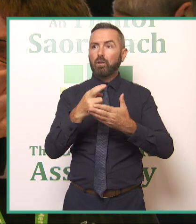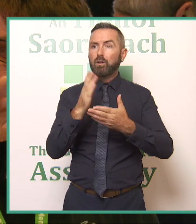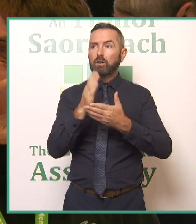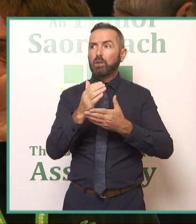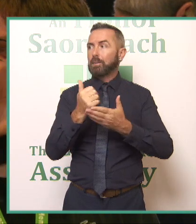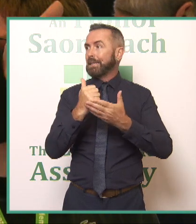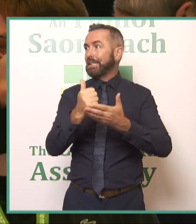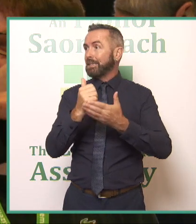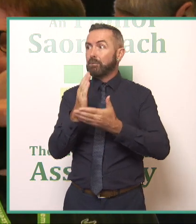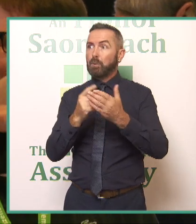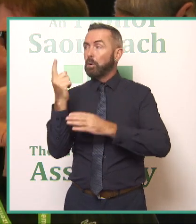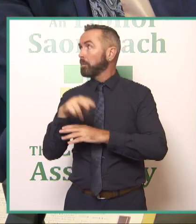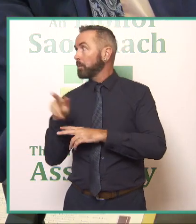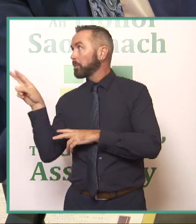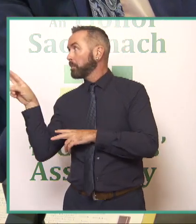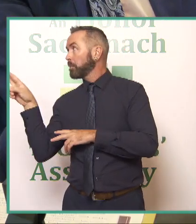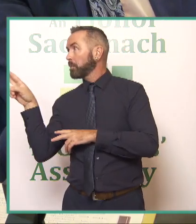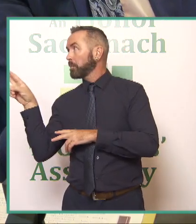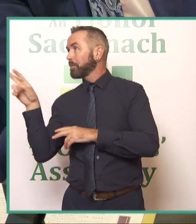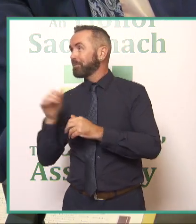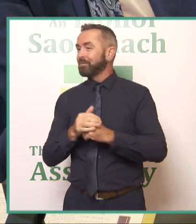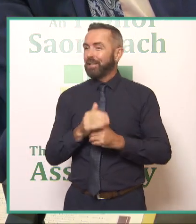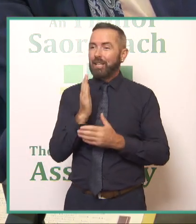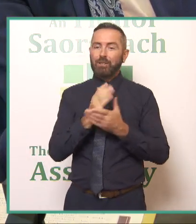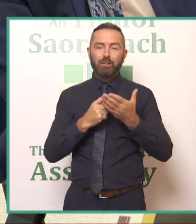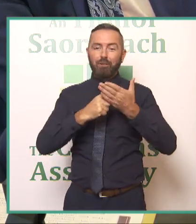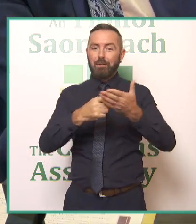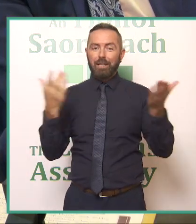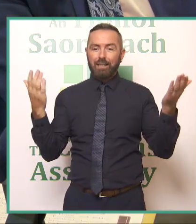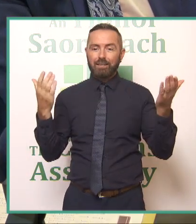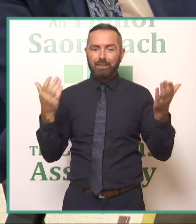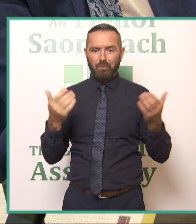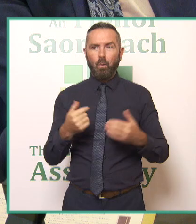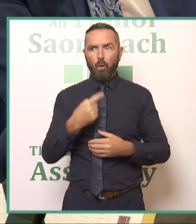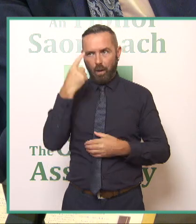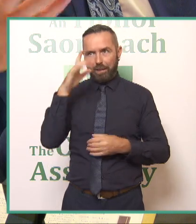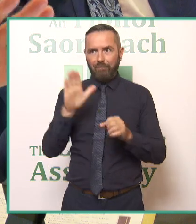it's a great suggestion and it seems to have support in the room Stephen so